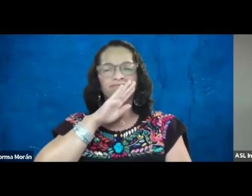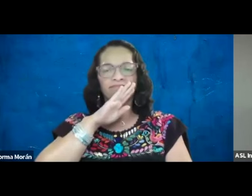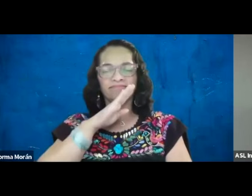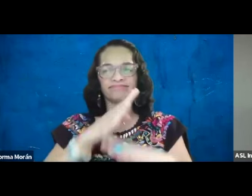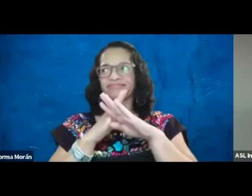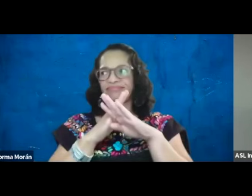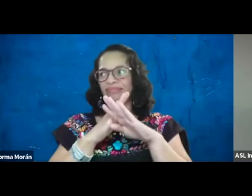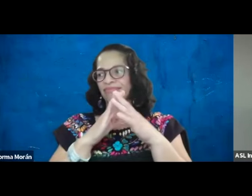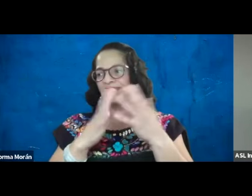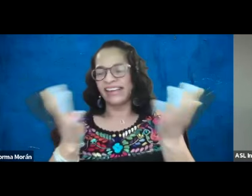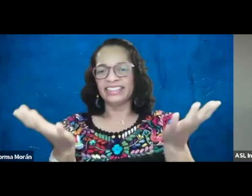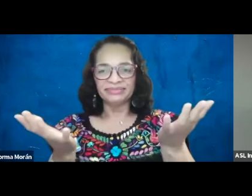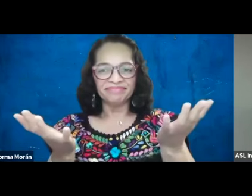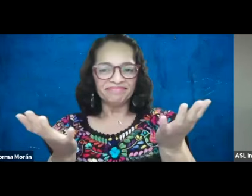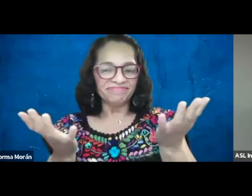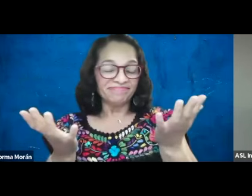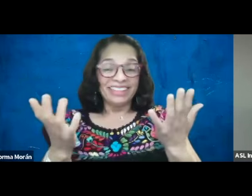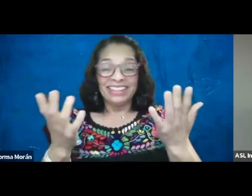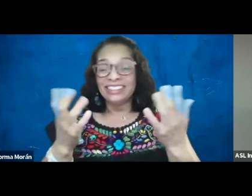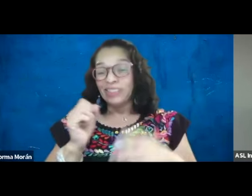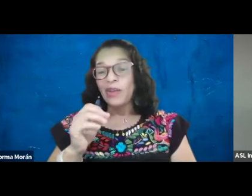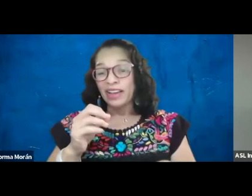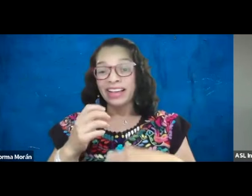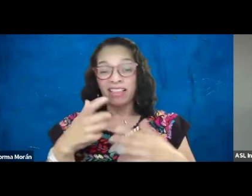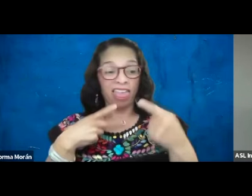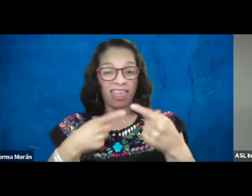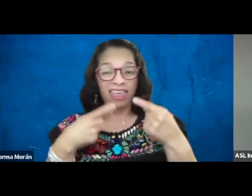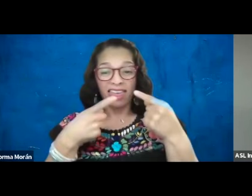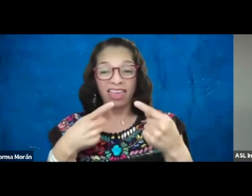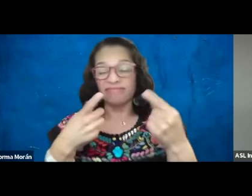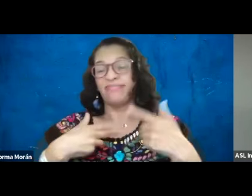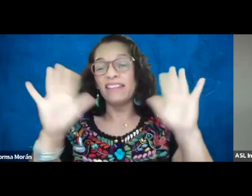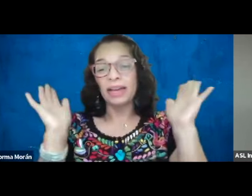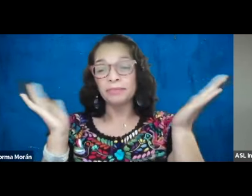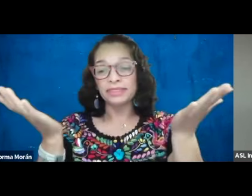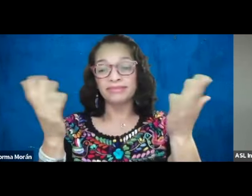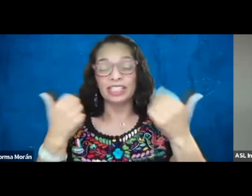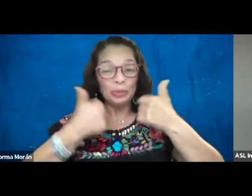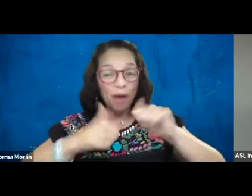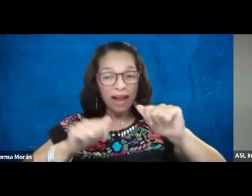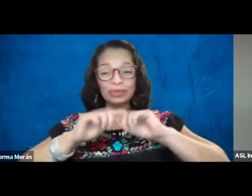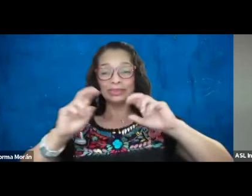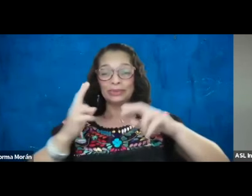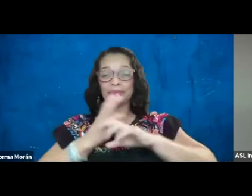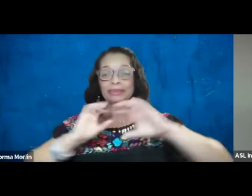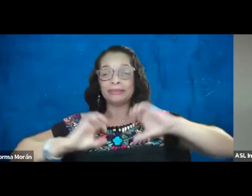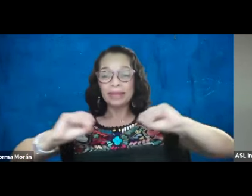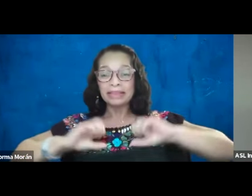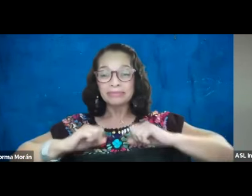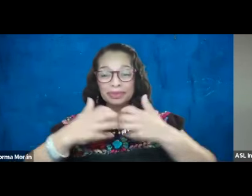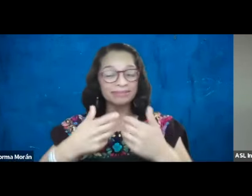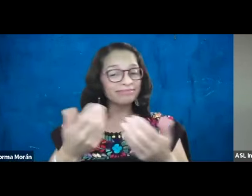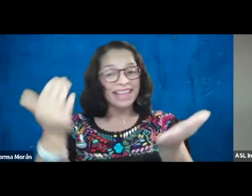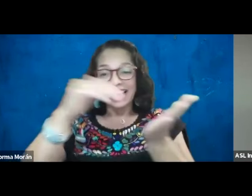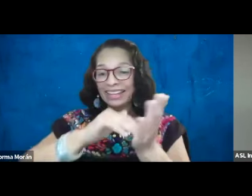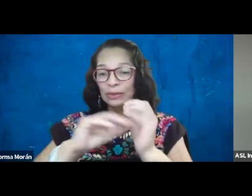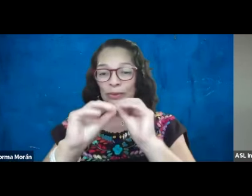So again, I felt frustrated. I felt blocked. I was struggling and gave up. I tried to be